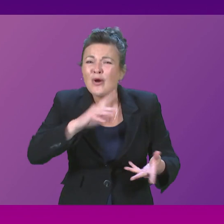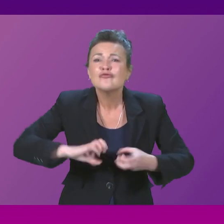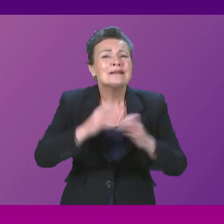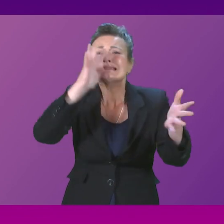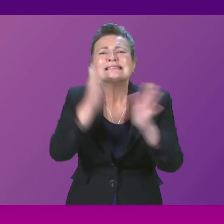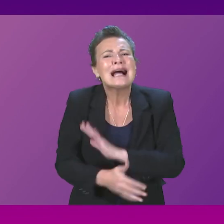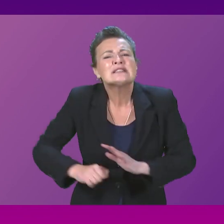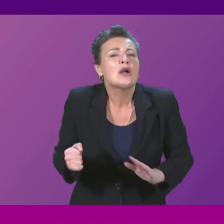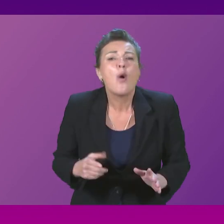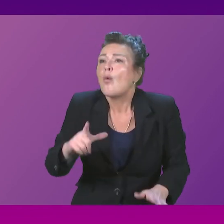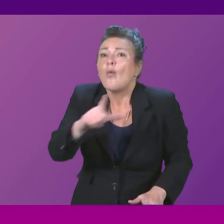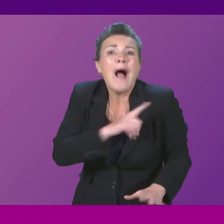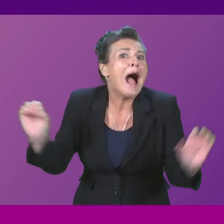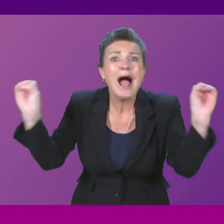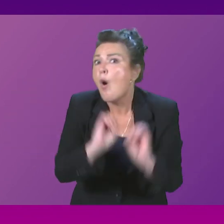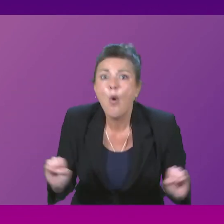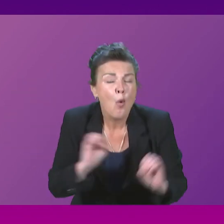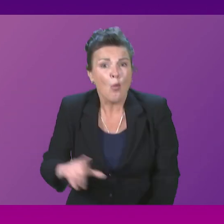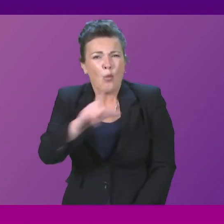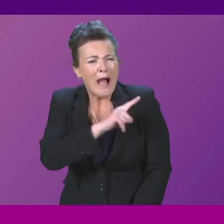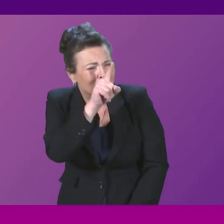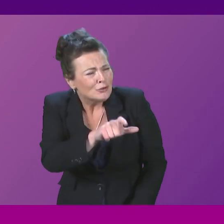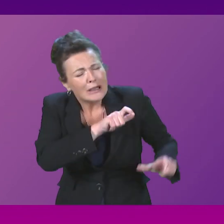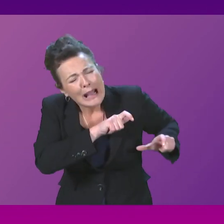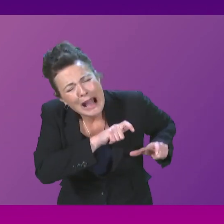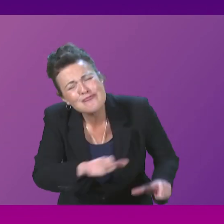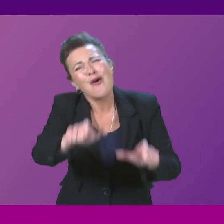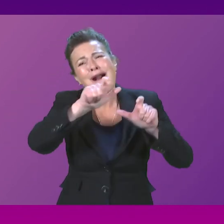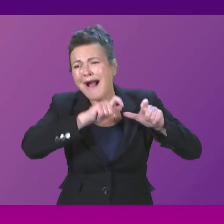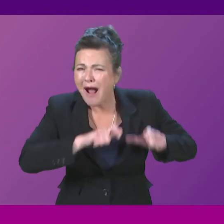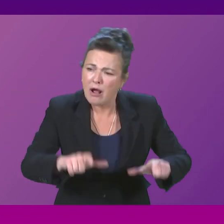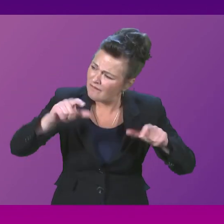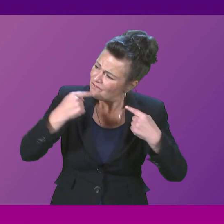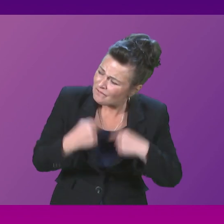why, oh why does she insist on dragging our country through this when she should be uniting